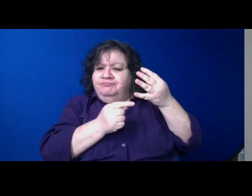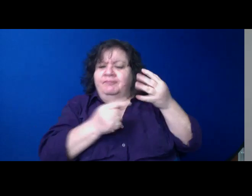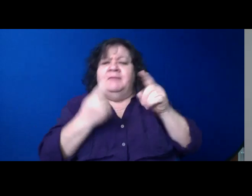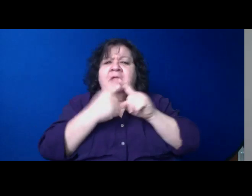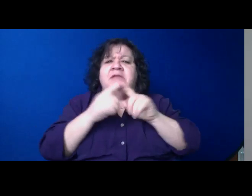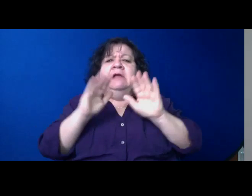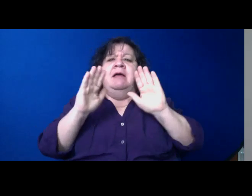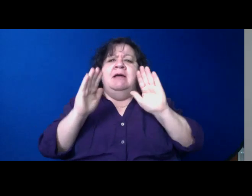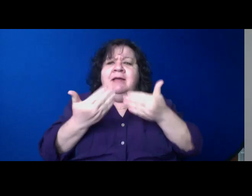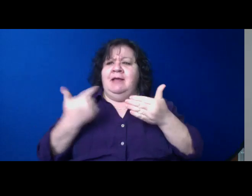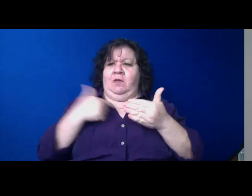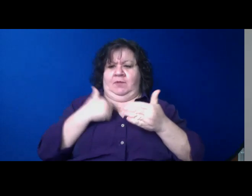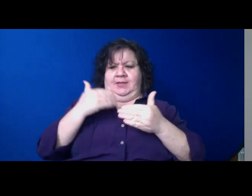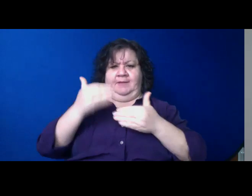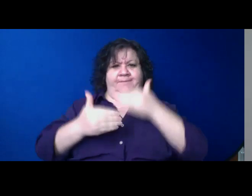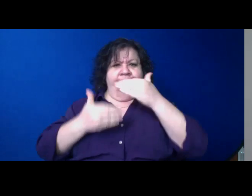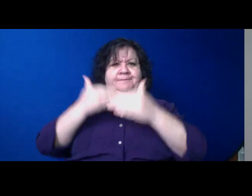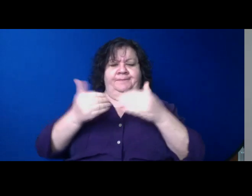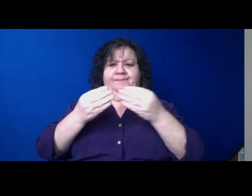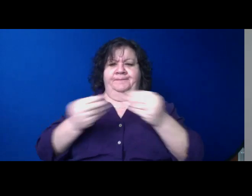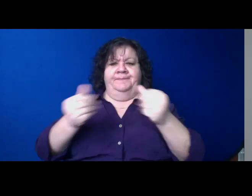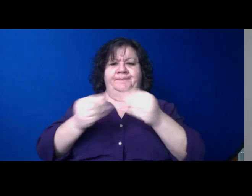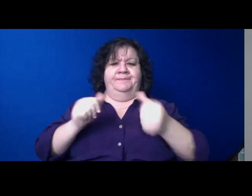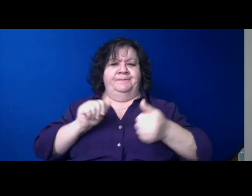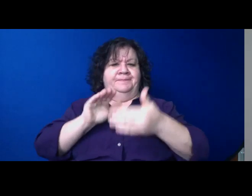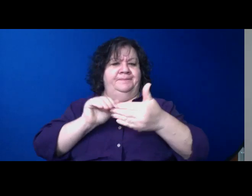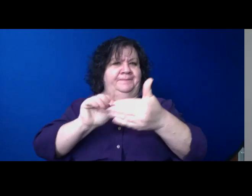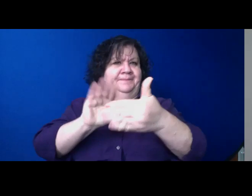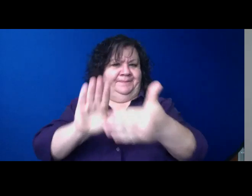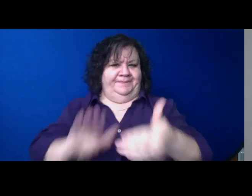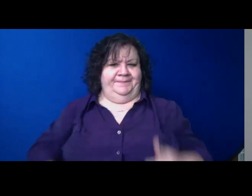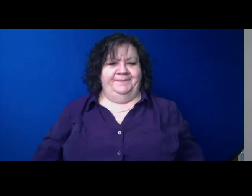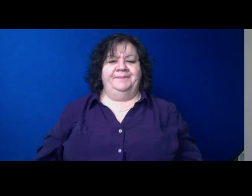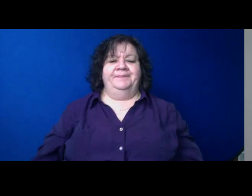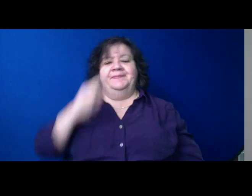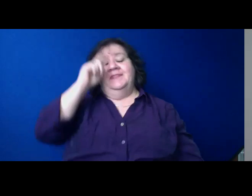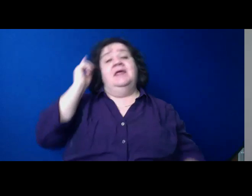discuss together the future steps we can take so we have quite a bit to discuss and the session